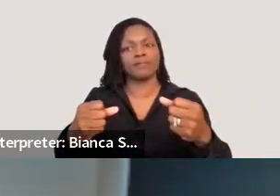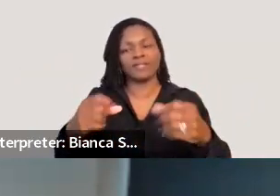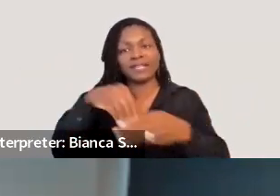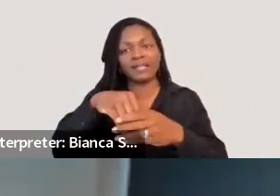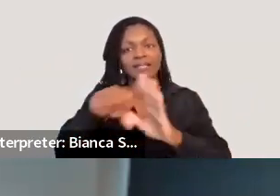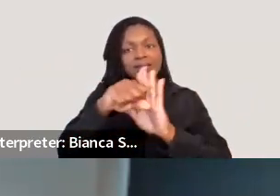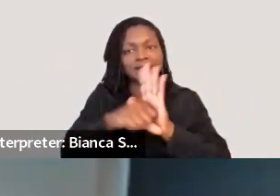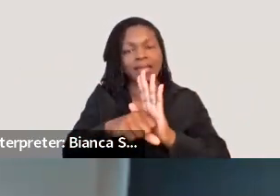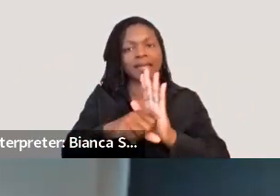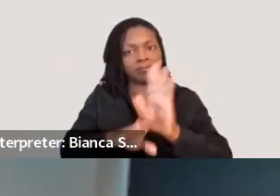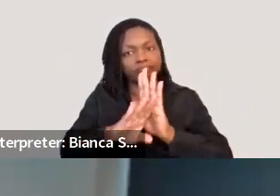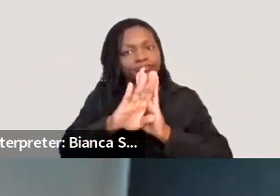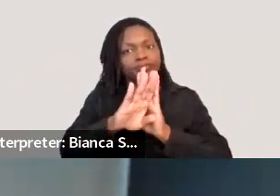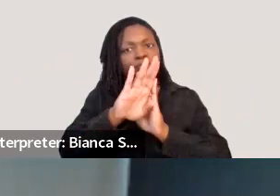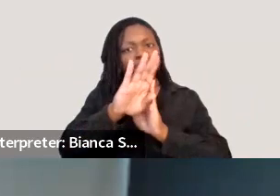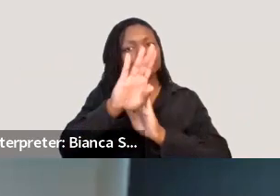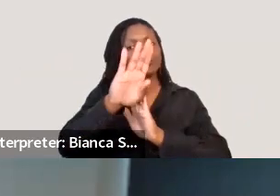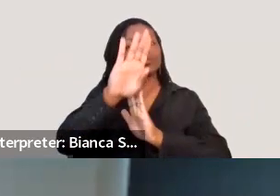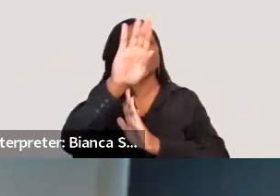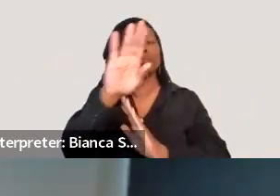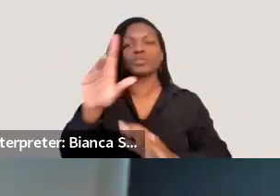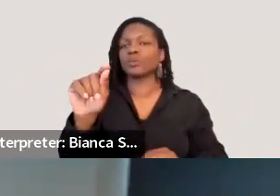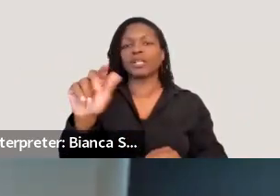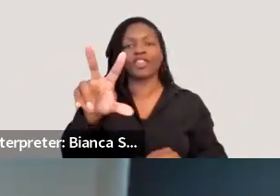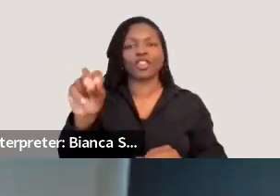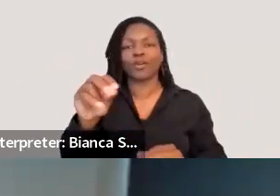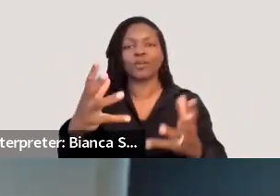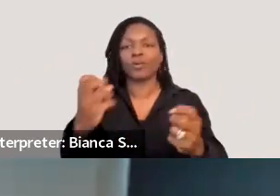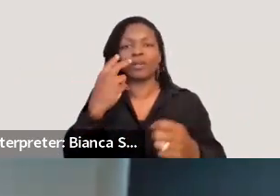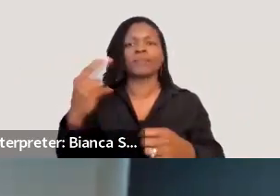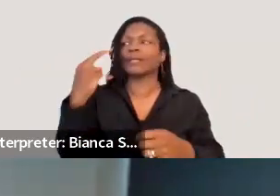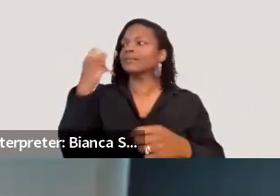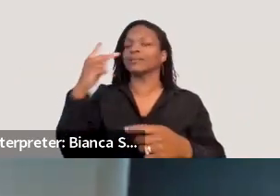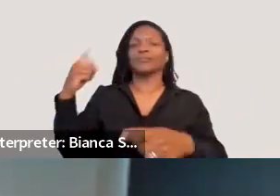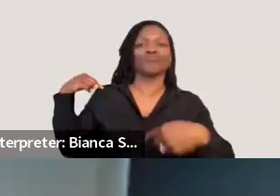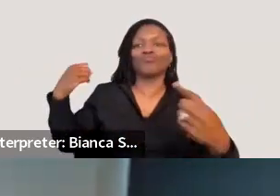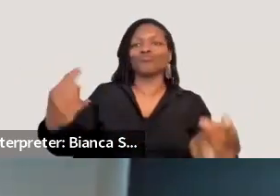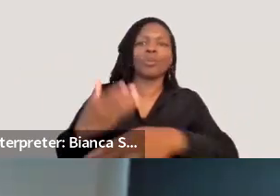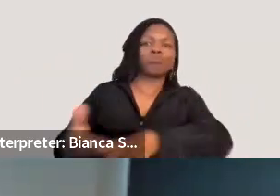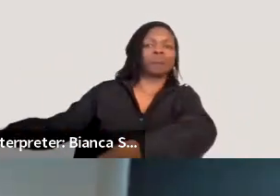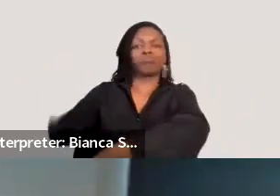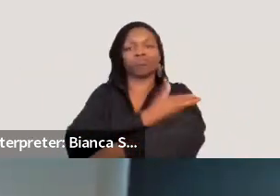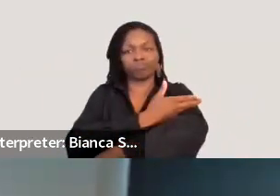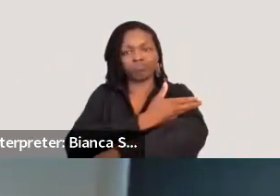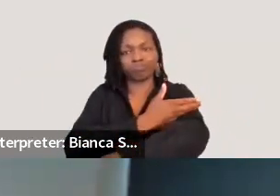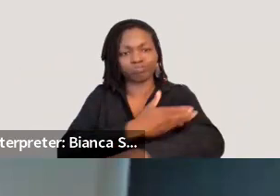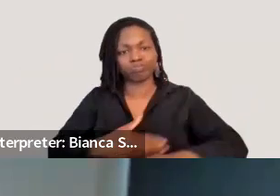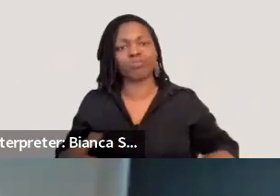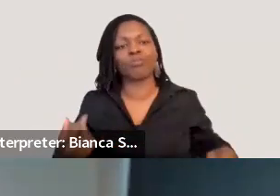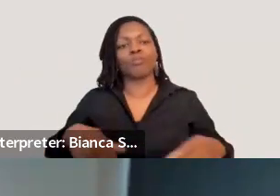It's one of the things that we keep focusing on when you're looking at healthy people, 2030, healthy initiatives for the state of Louisiana.